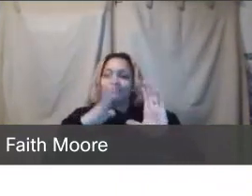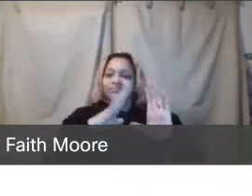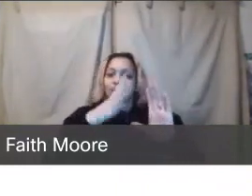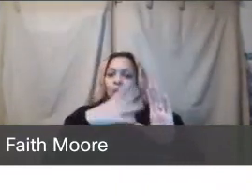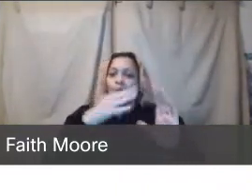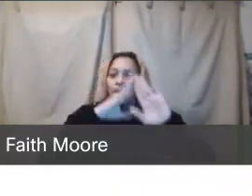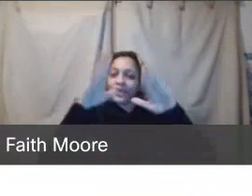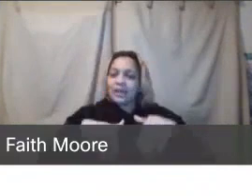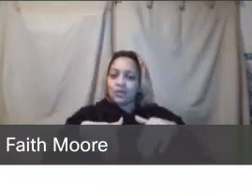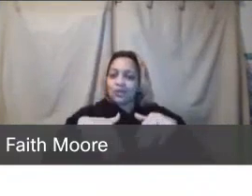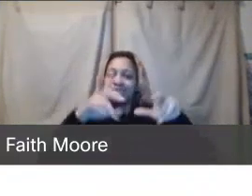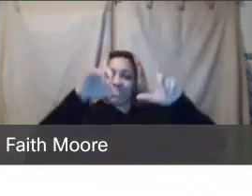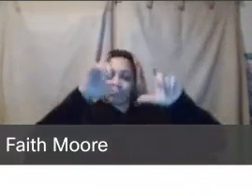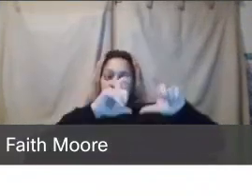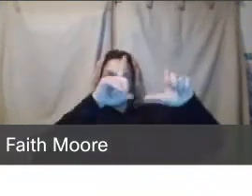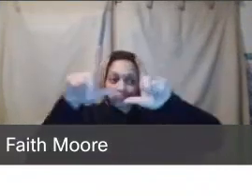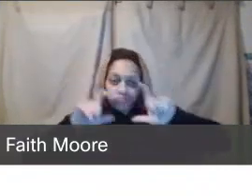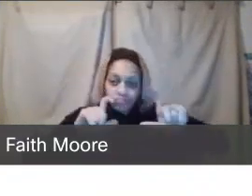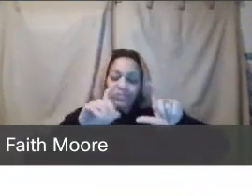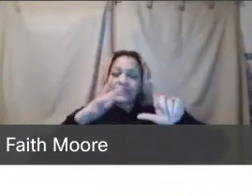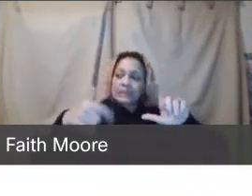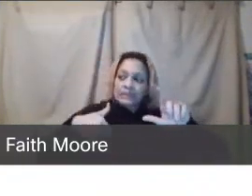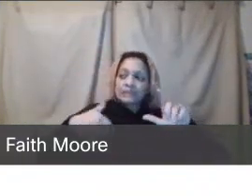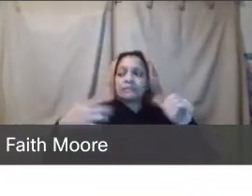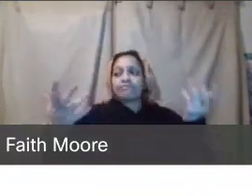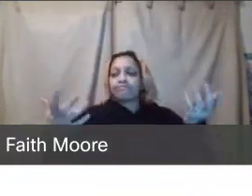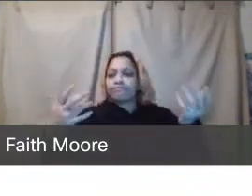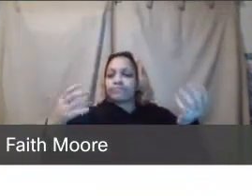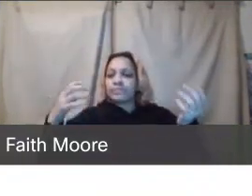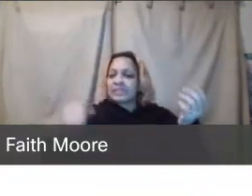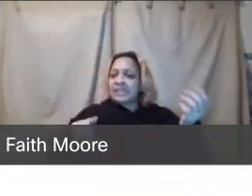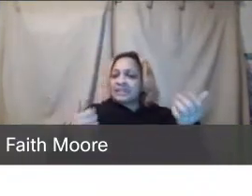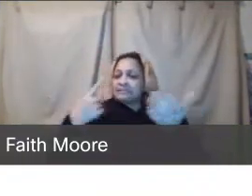And I think it's been expressed means to be on the north side could be on the South Side and we're working to.